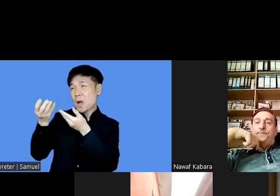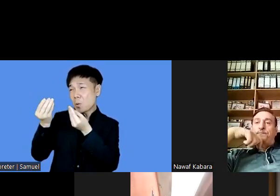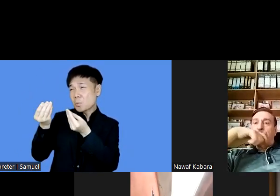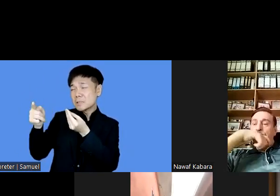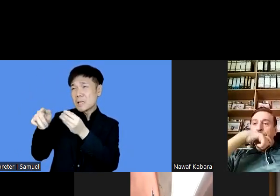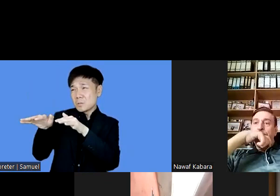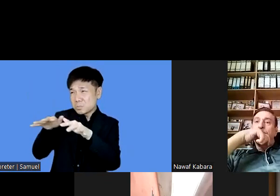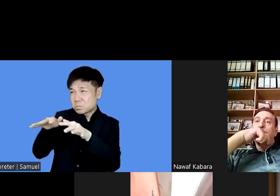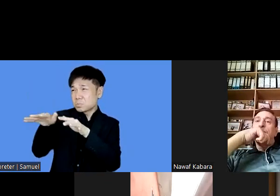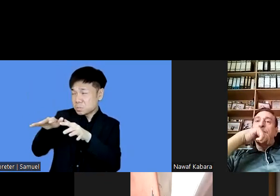hardly.